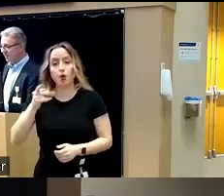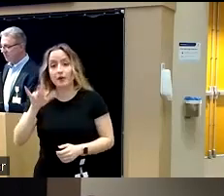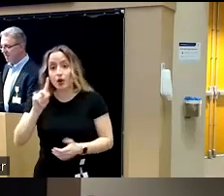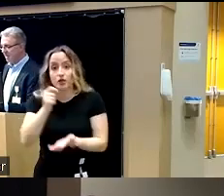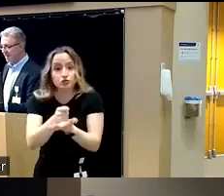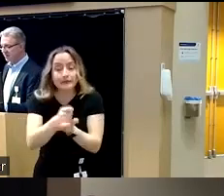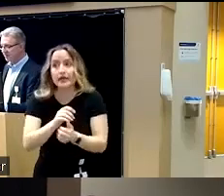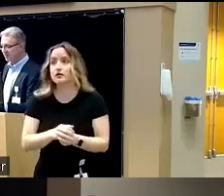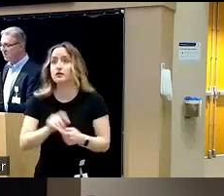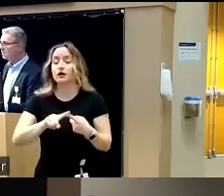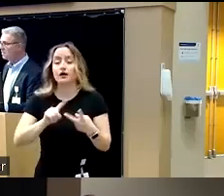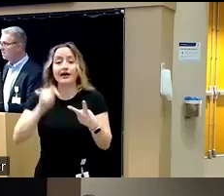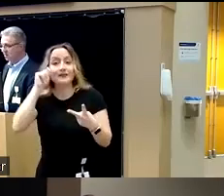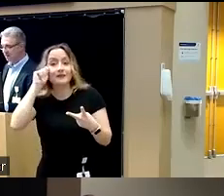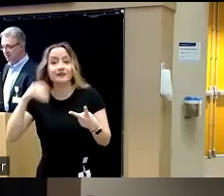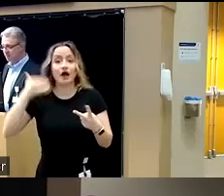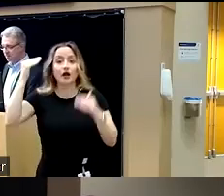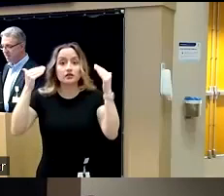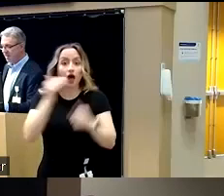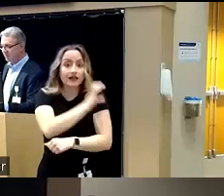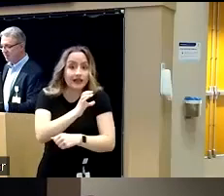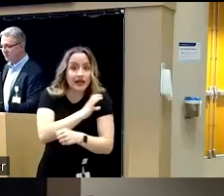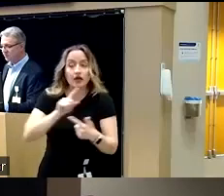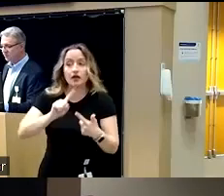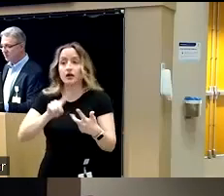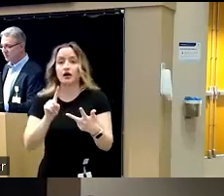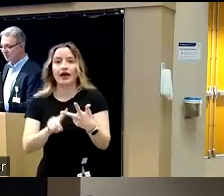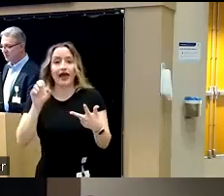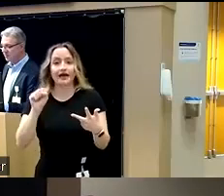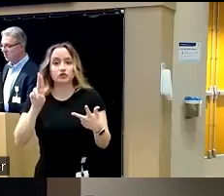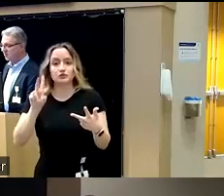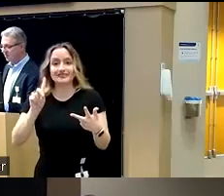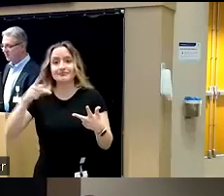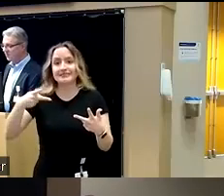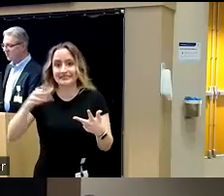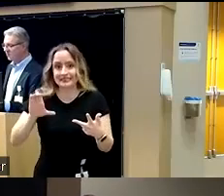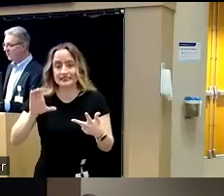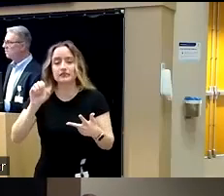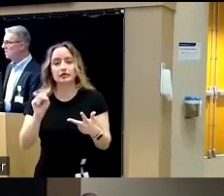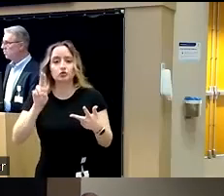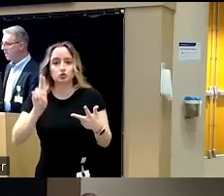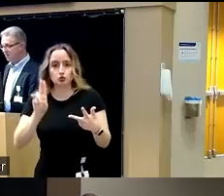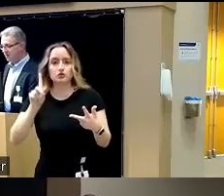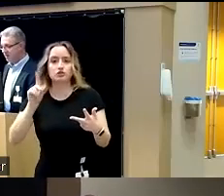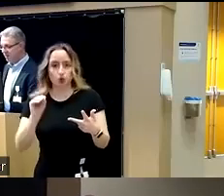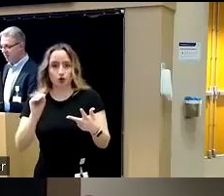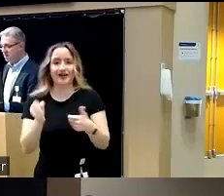program Adolescent and young adult clinic and the sud PC or substance use disorder in primary care